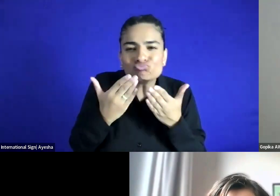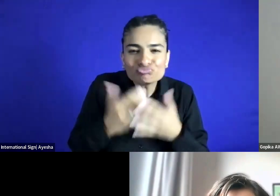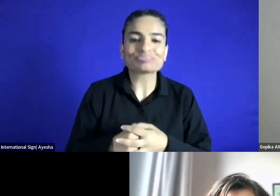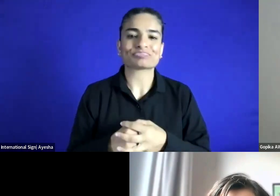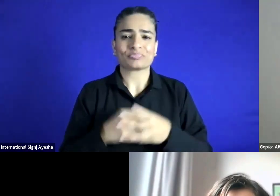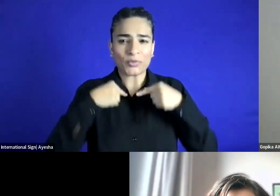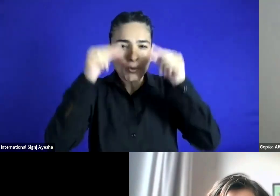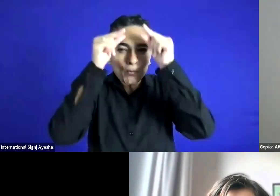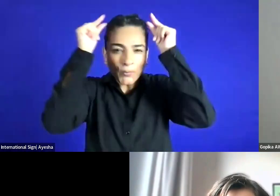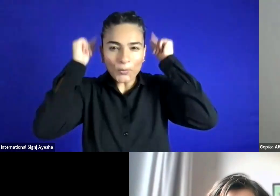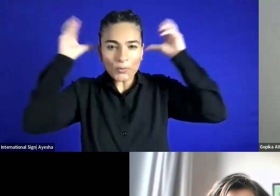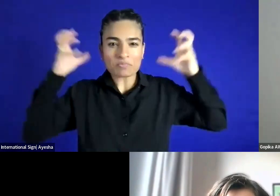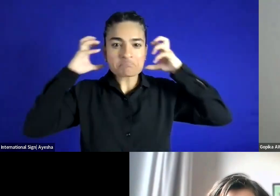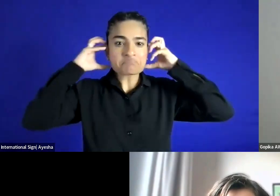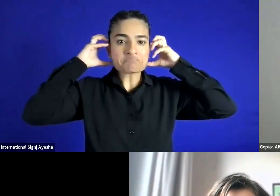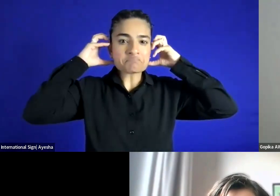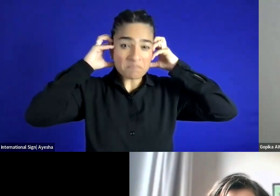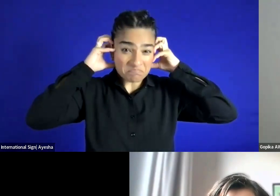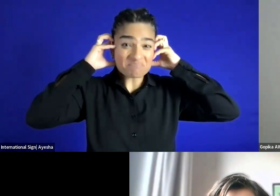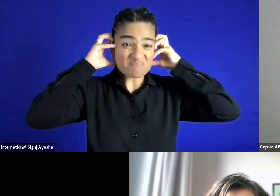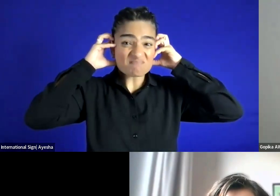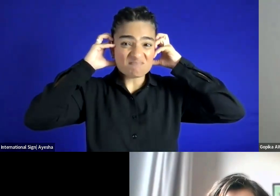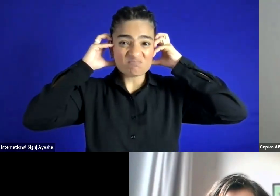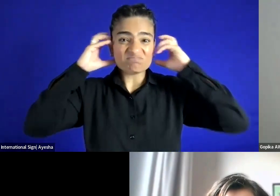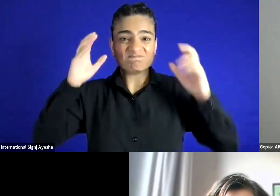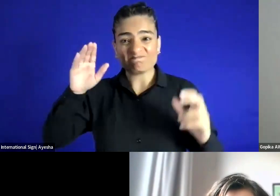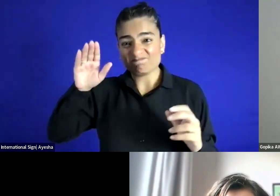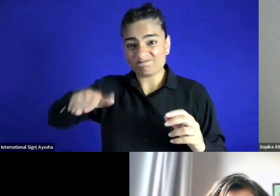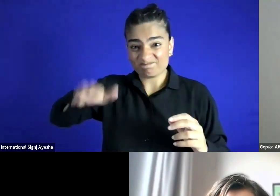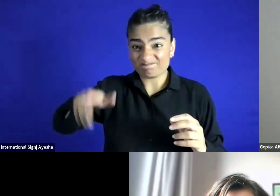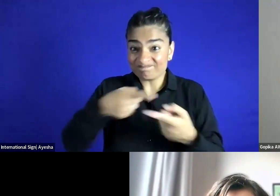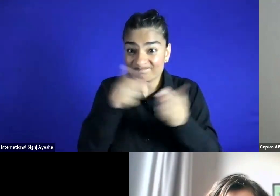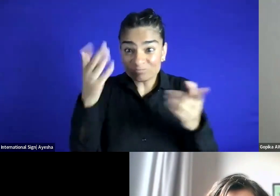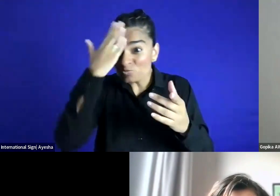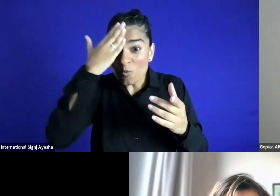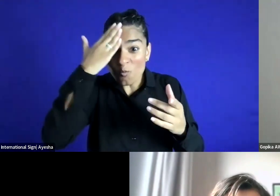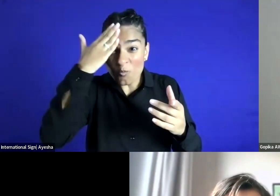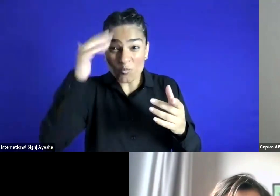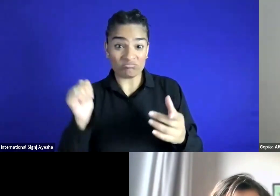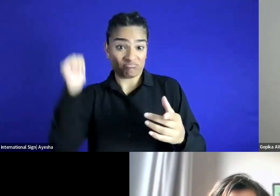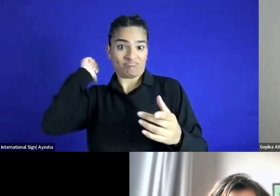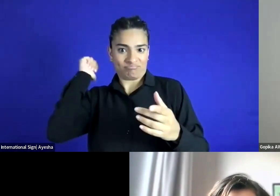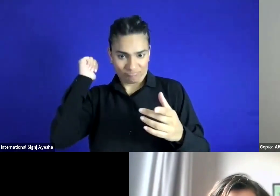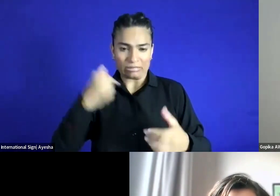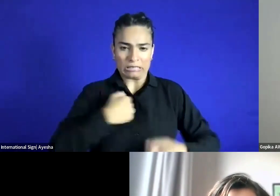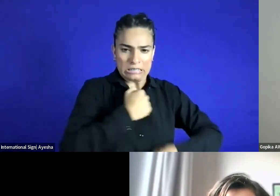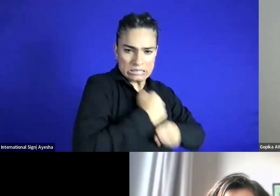I probably don't know what you did yesterday because we've been working on different things. So tell me what you've been up to. Enough.